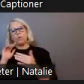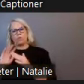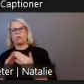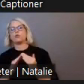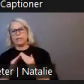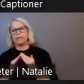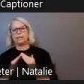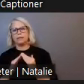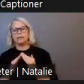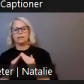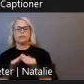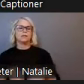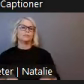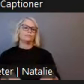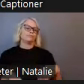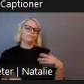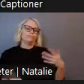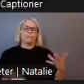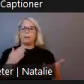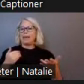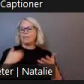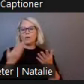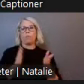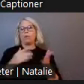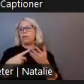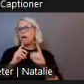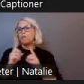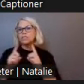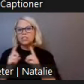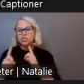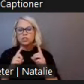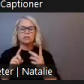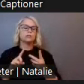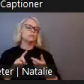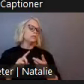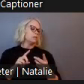and informing folks of disaster preparedness throughout the different phases and that we